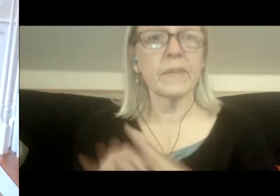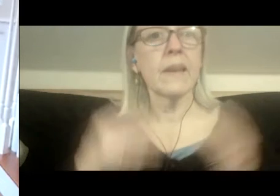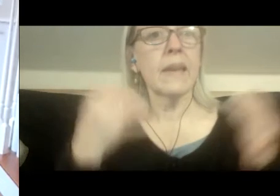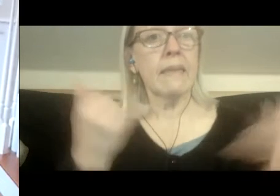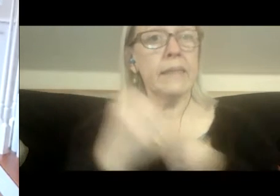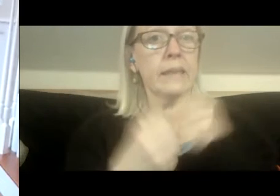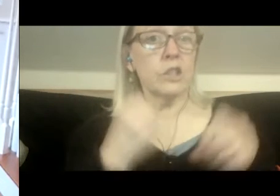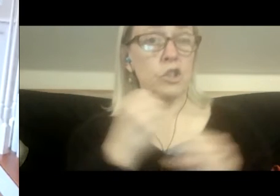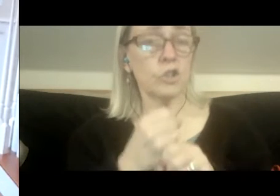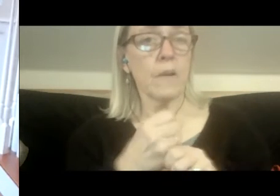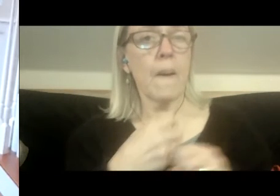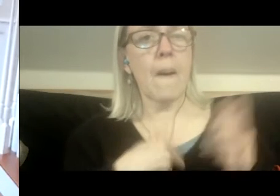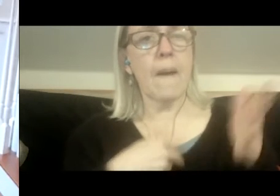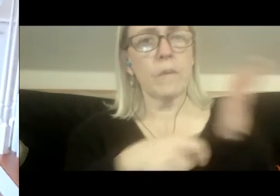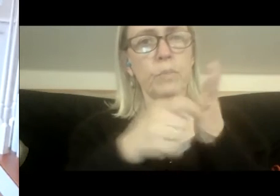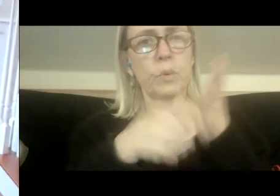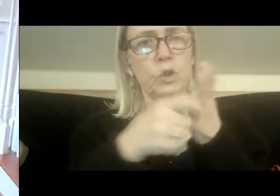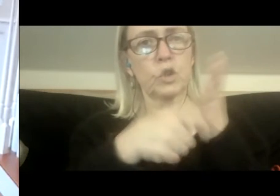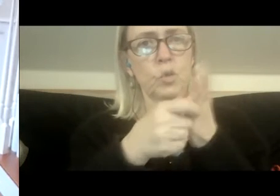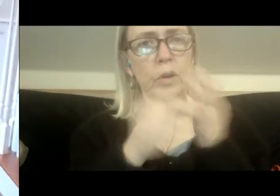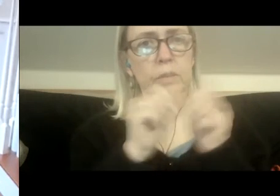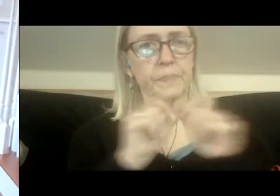and can be accessed through the Bear Day website.